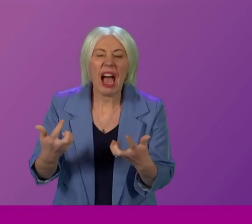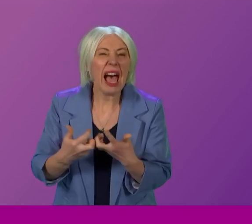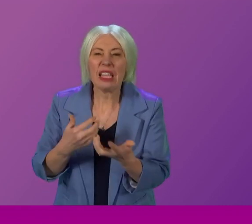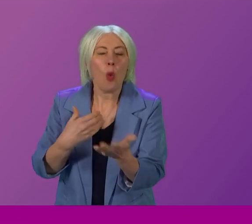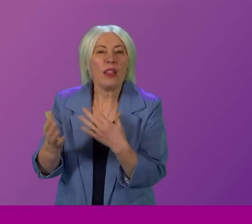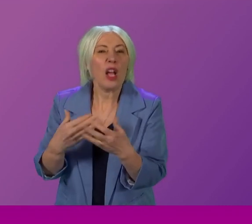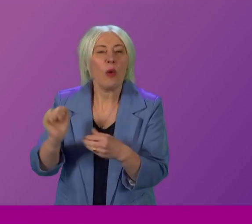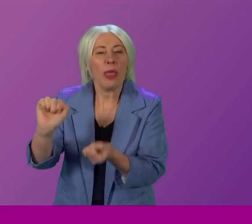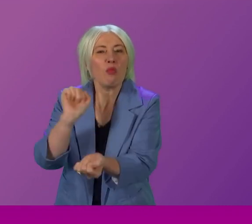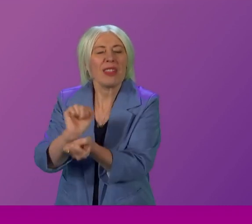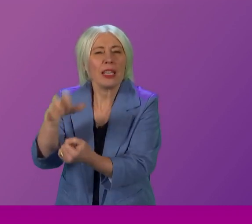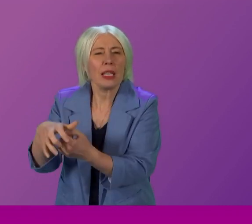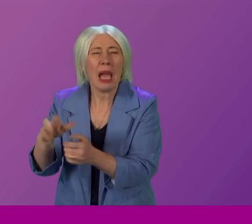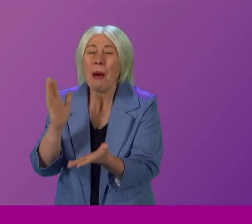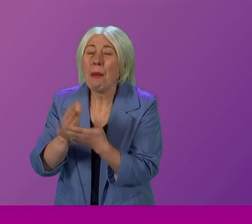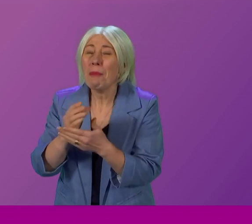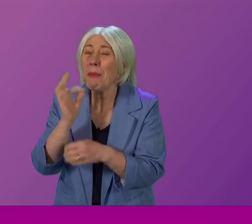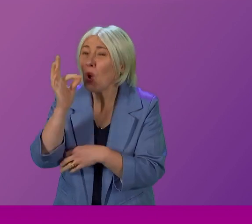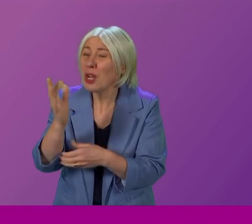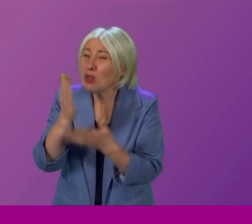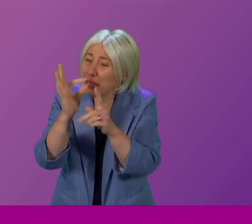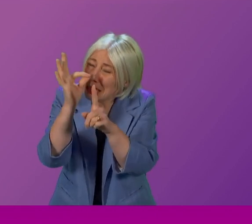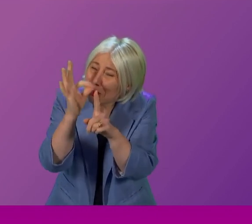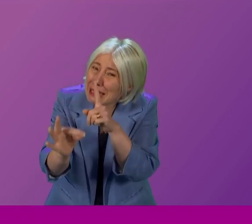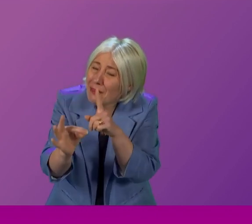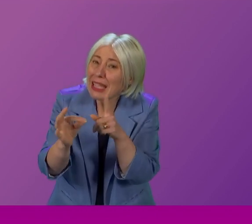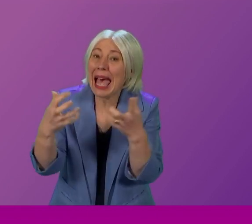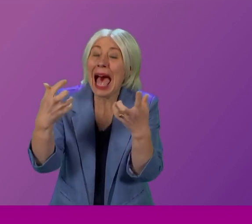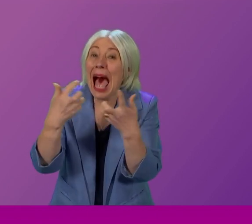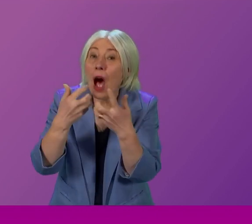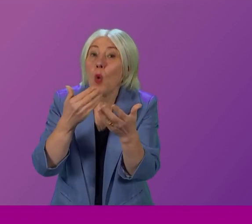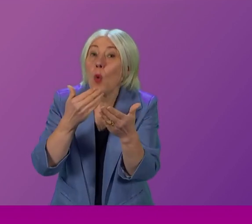estate. My question was very specifically about how they are dealt with when they leave prison.